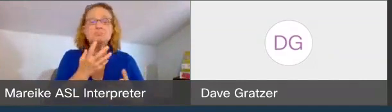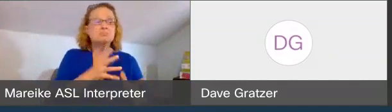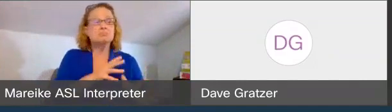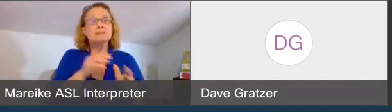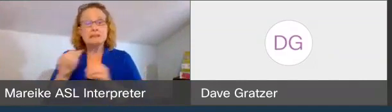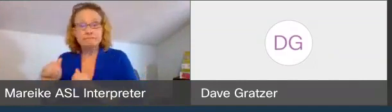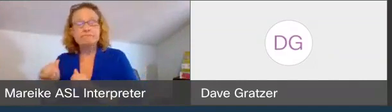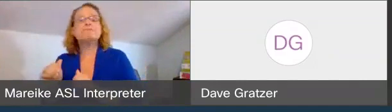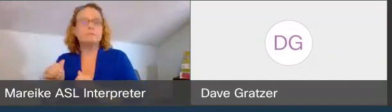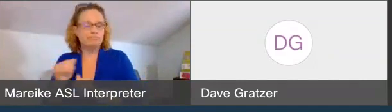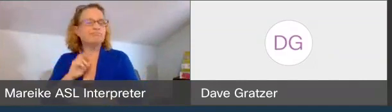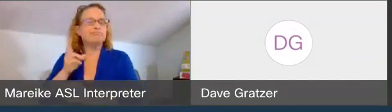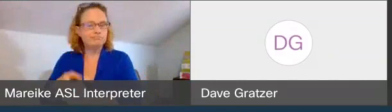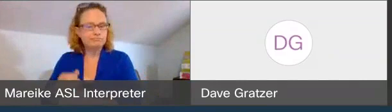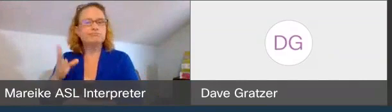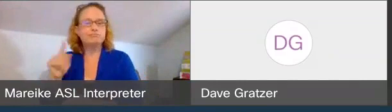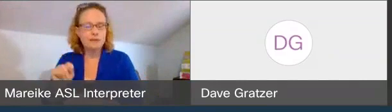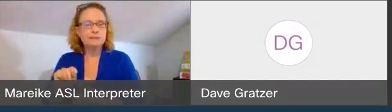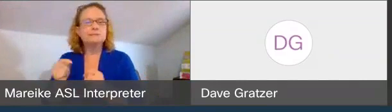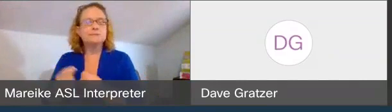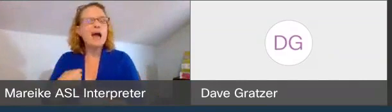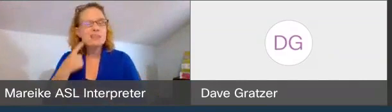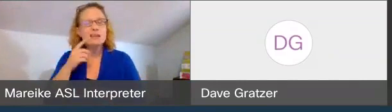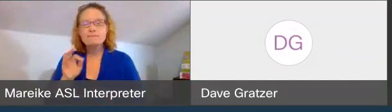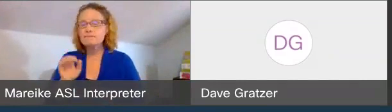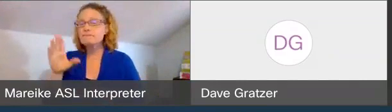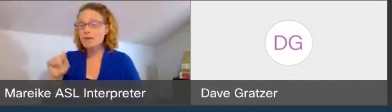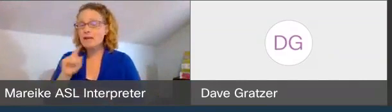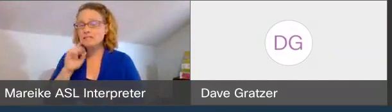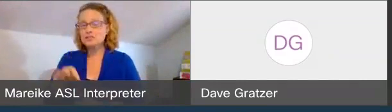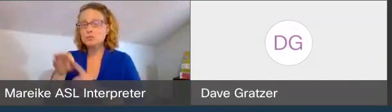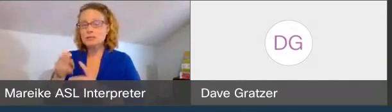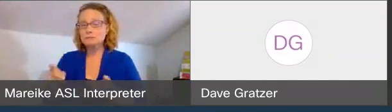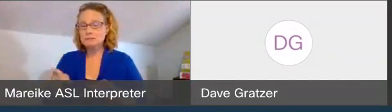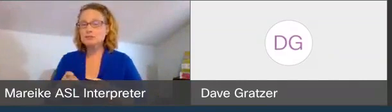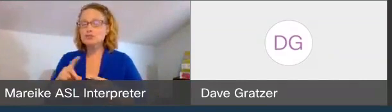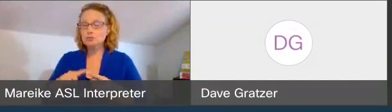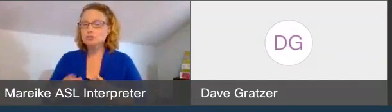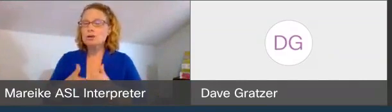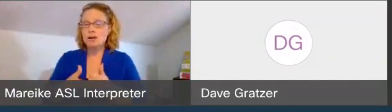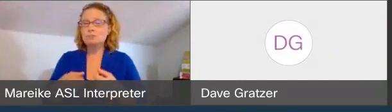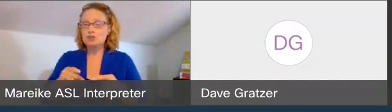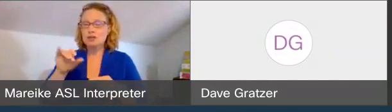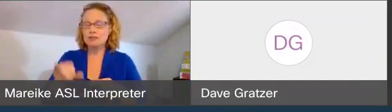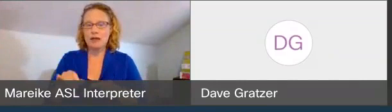And so I think FACT is uniquely positioned to help during this critical time.